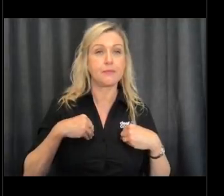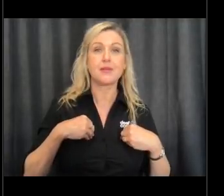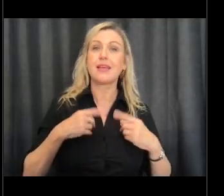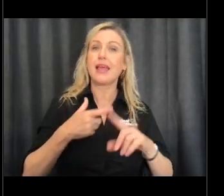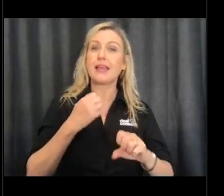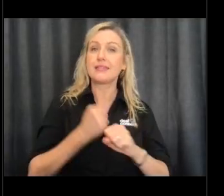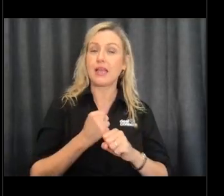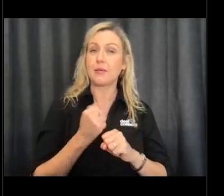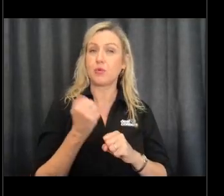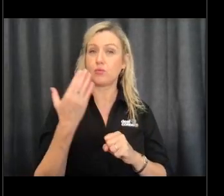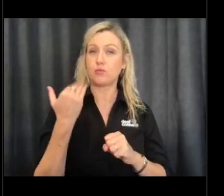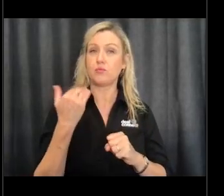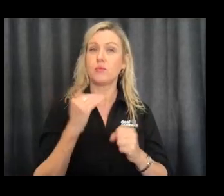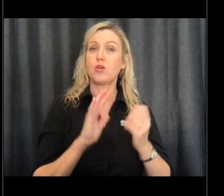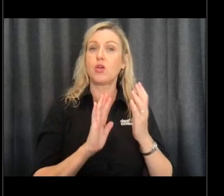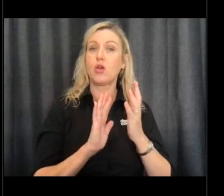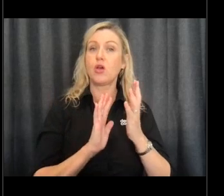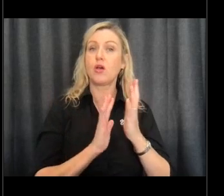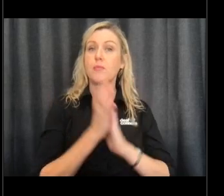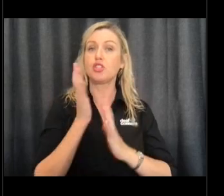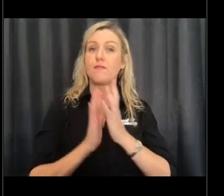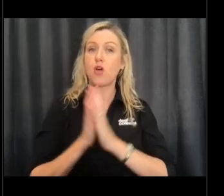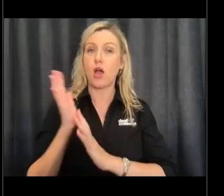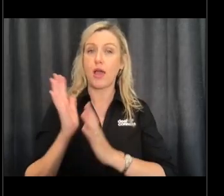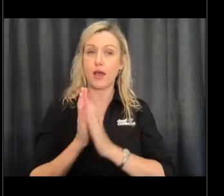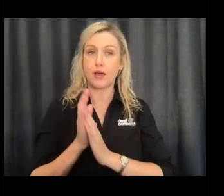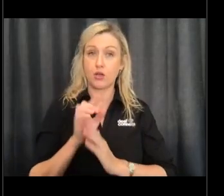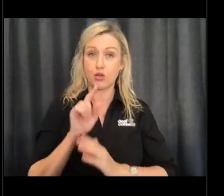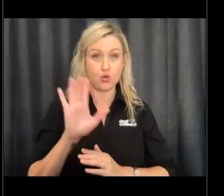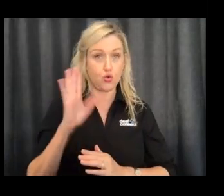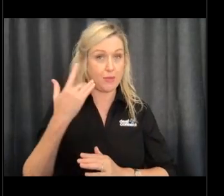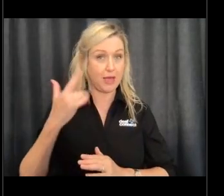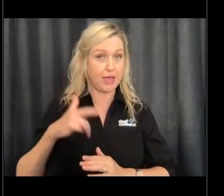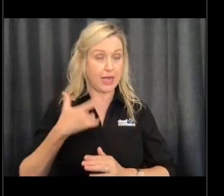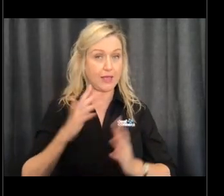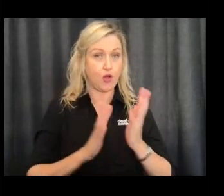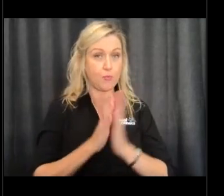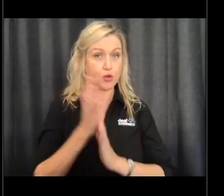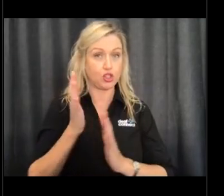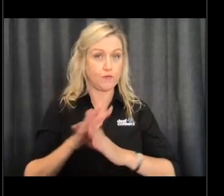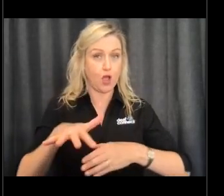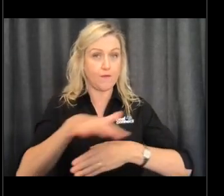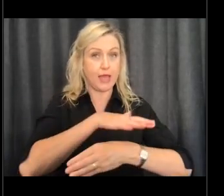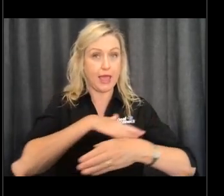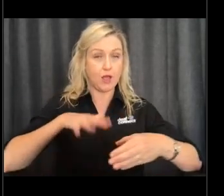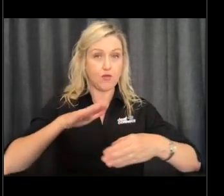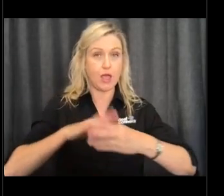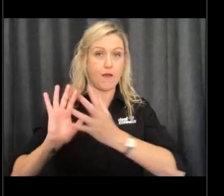is bushfires, classic example. If you've been in a bushfire area and a bushfire has come through and completely destroyed